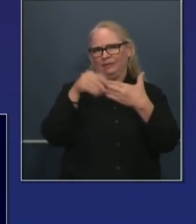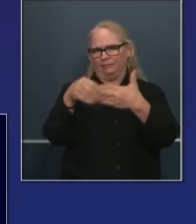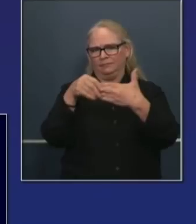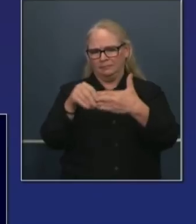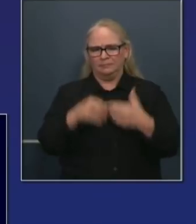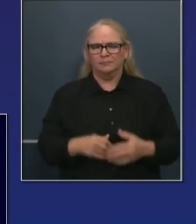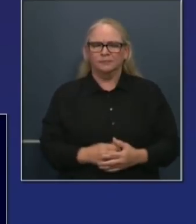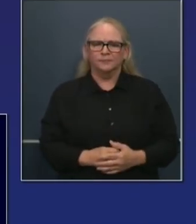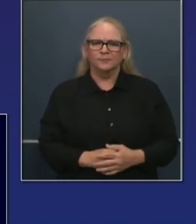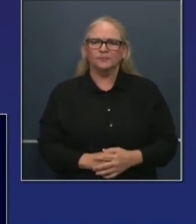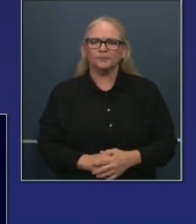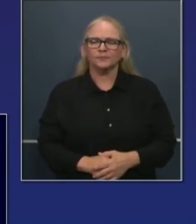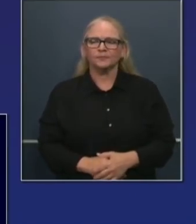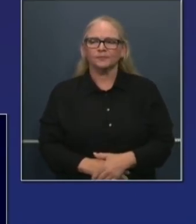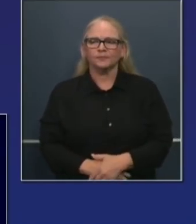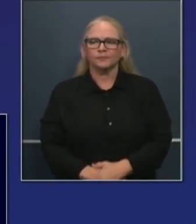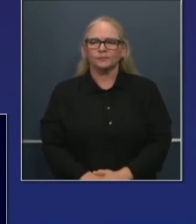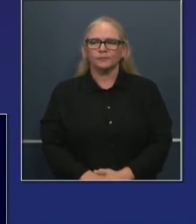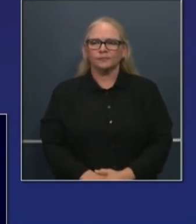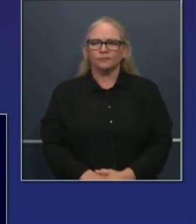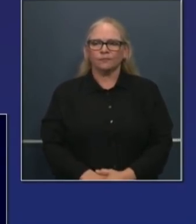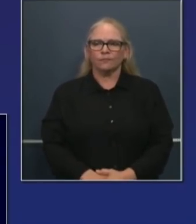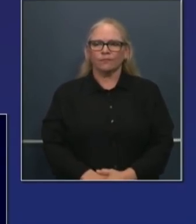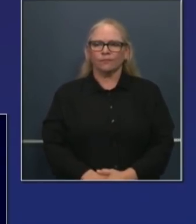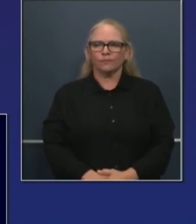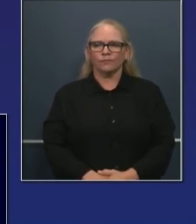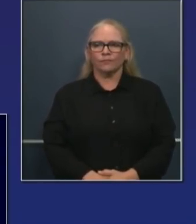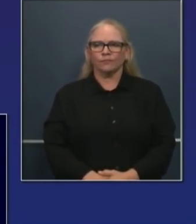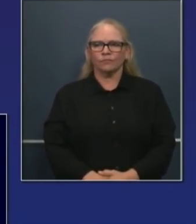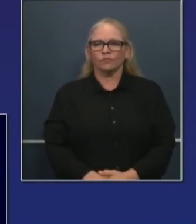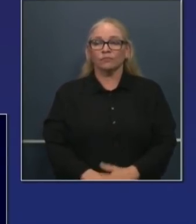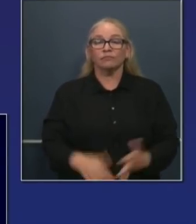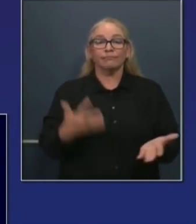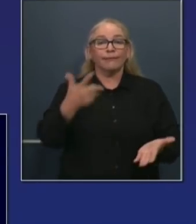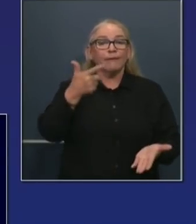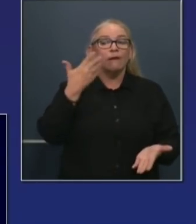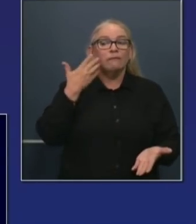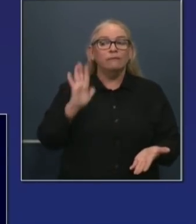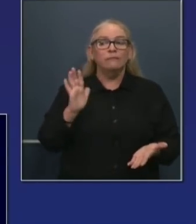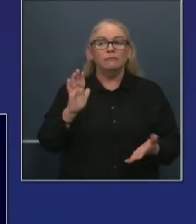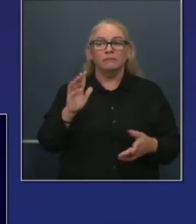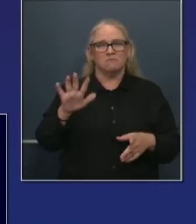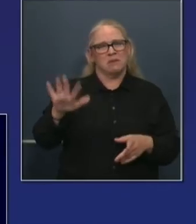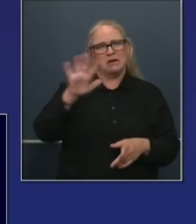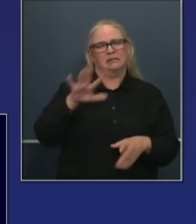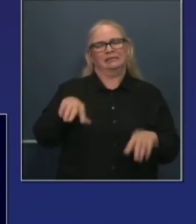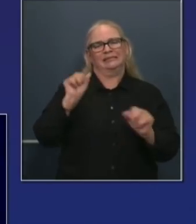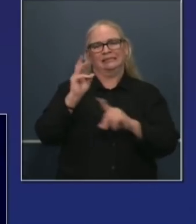KNOW, HERE'S THE GREAT -- WELL, HERE'S THE MYSTERY TO ME. MAY NOT BE FOR OTHERS BUT MAY NOT BE AS FAMILIAR WITH IT